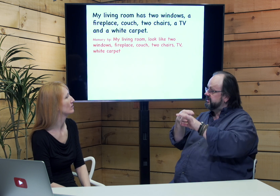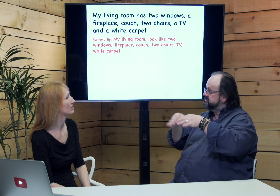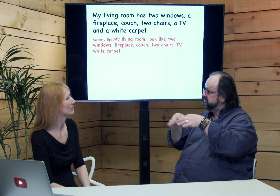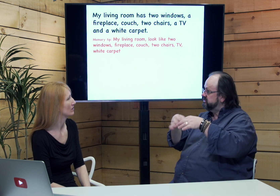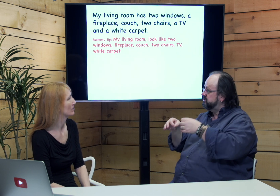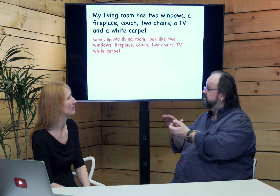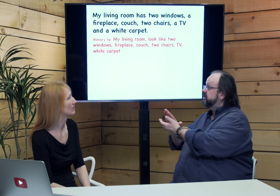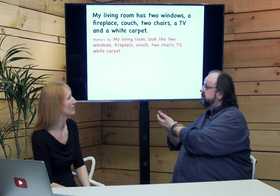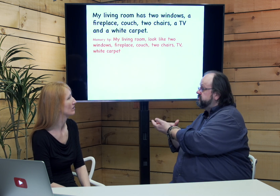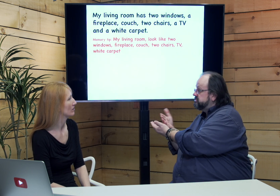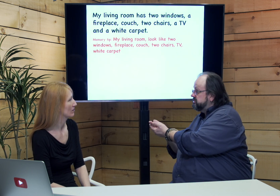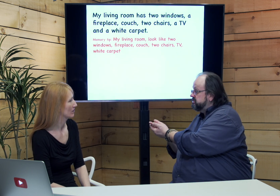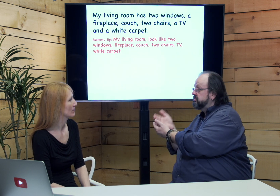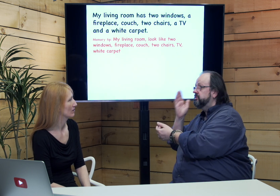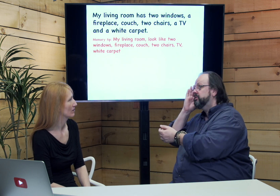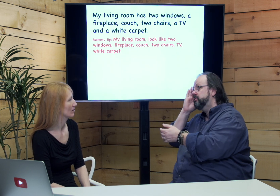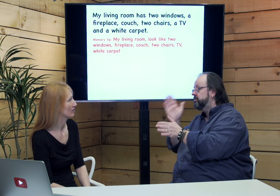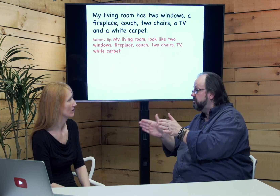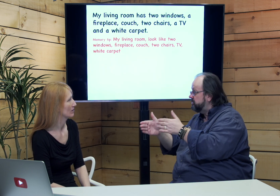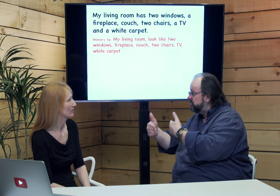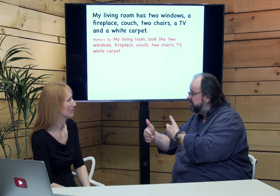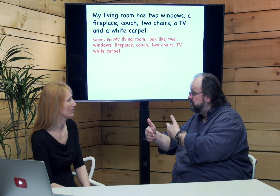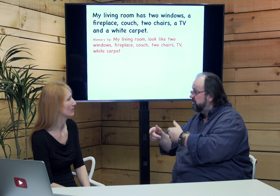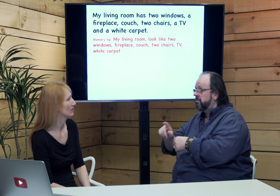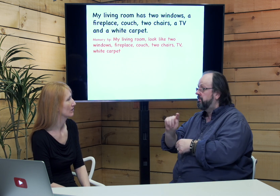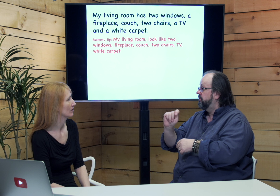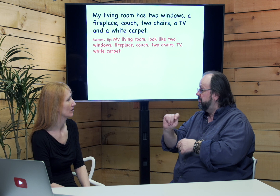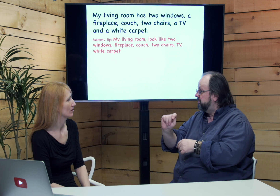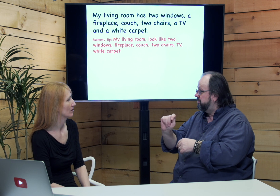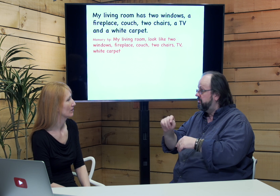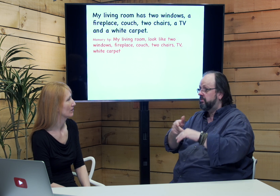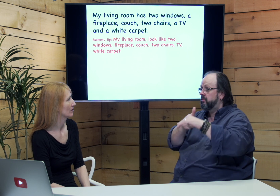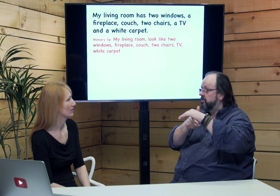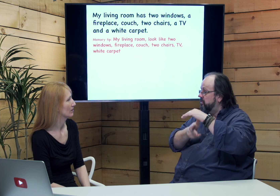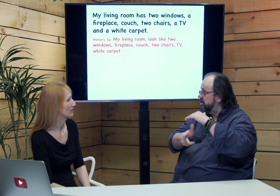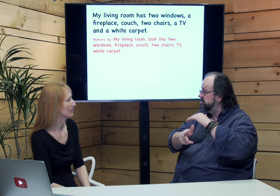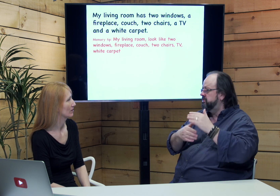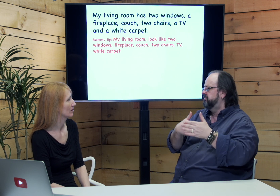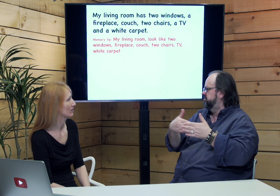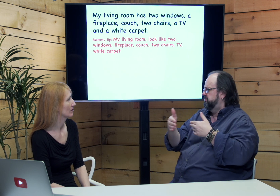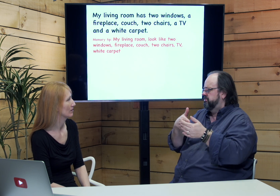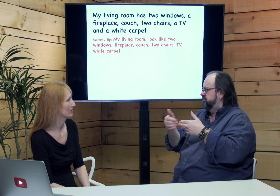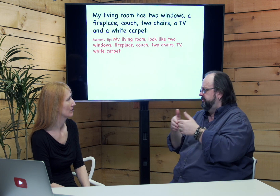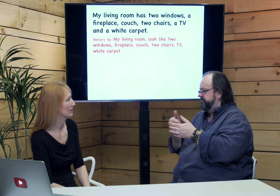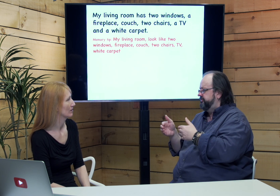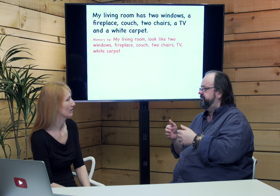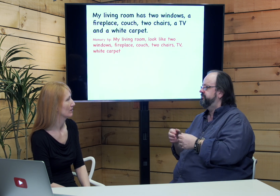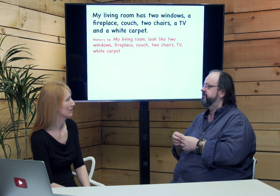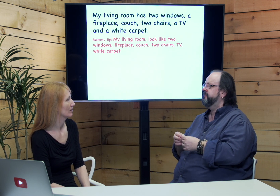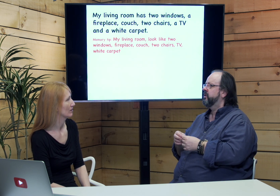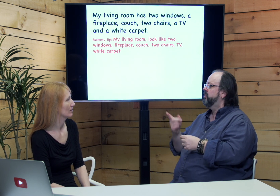If you're explaining how your kitchen, bedroom, washroom, garage or whatever looks like